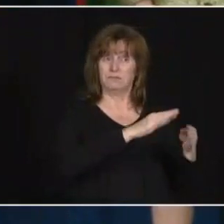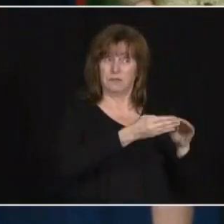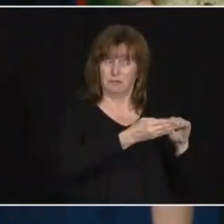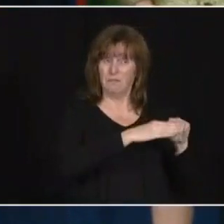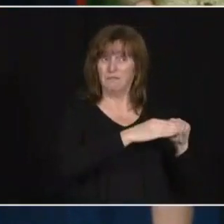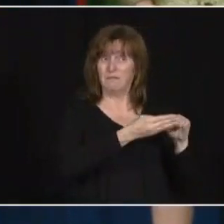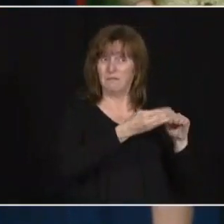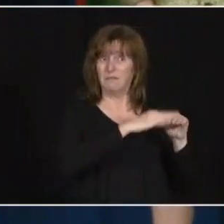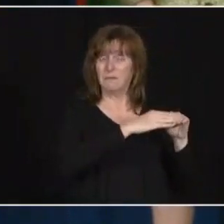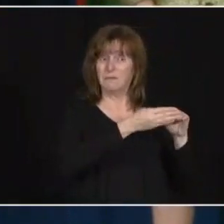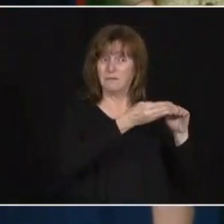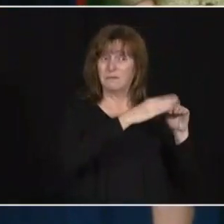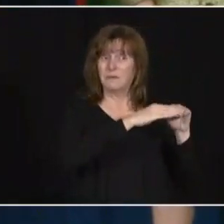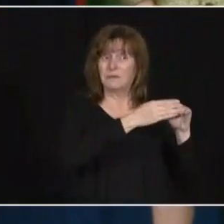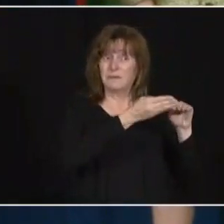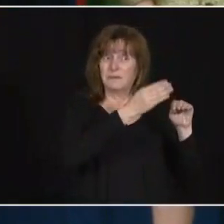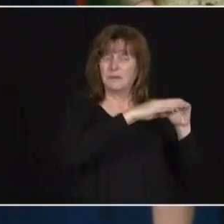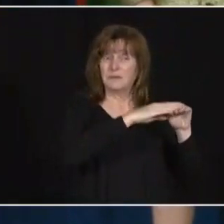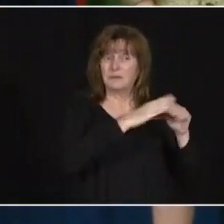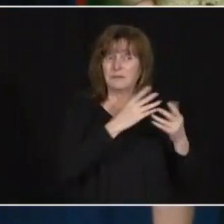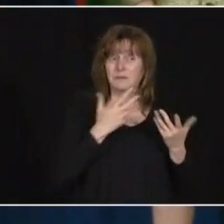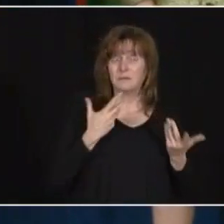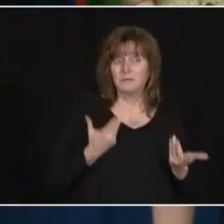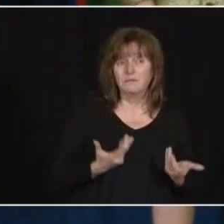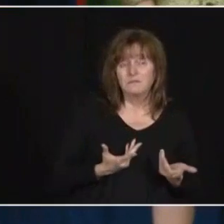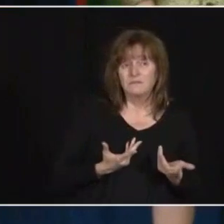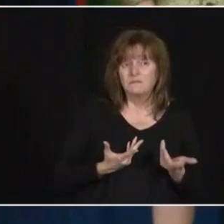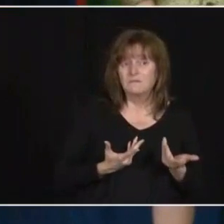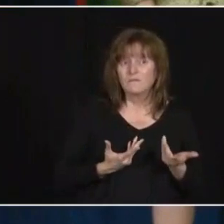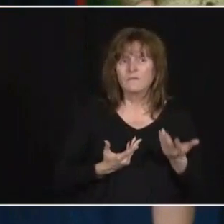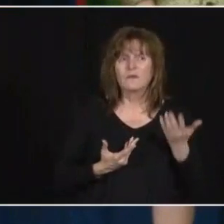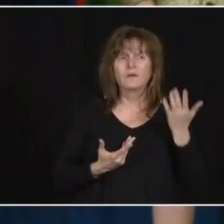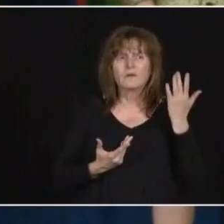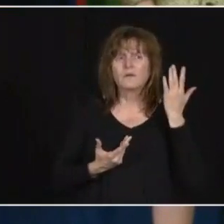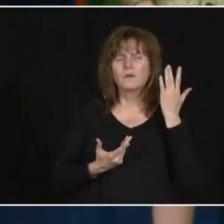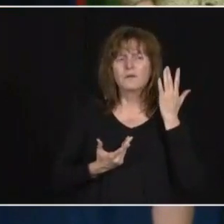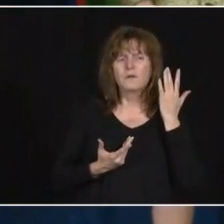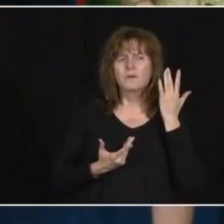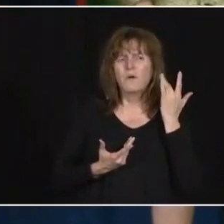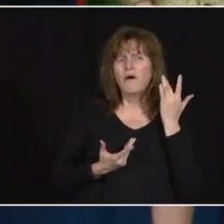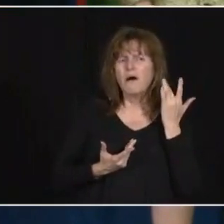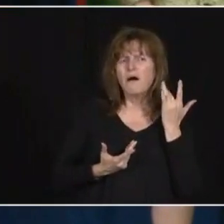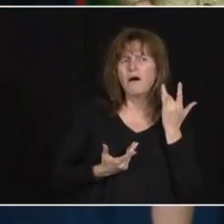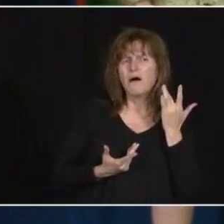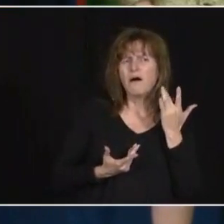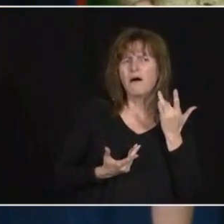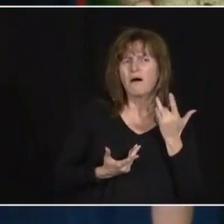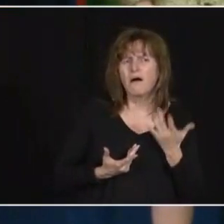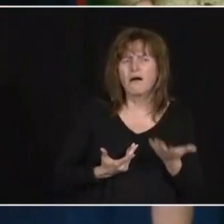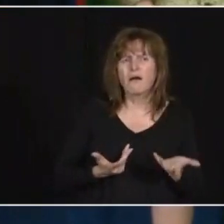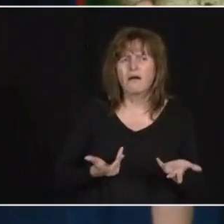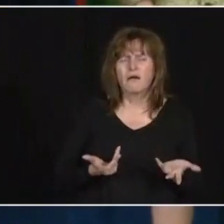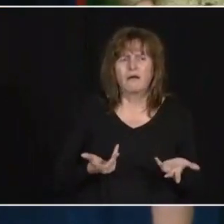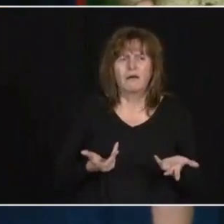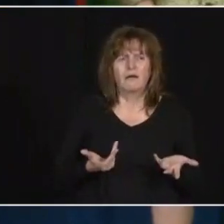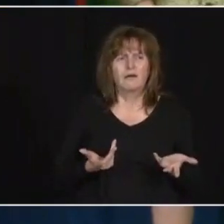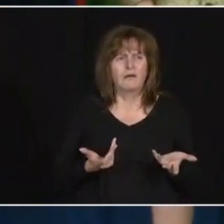been continued to rise, about 50 per cent from why hasn't the province been able to